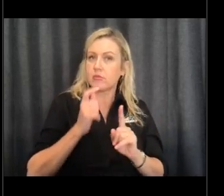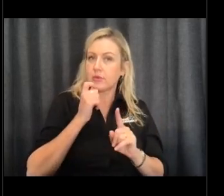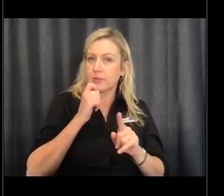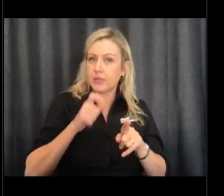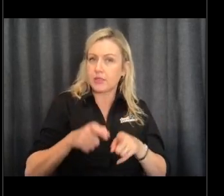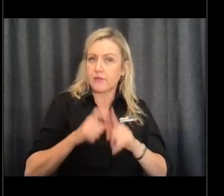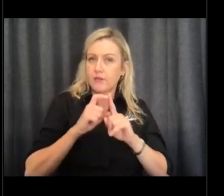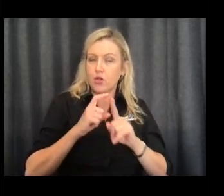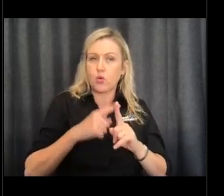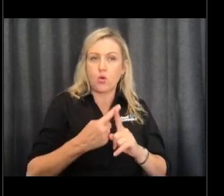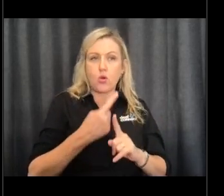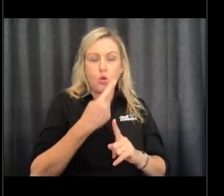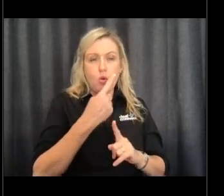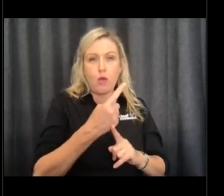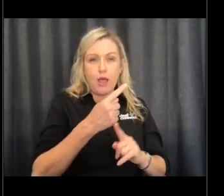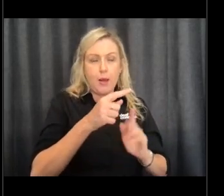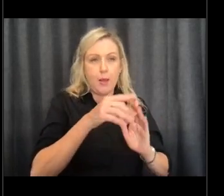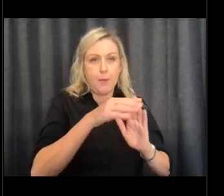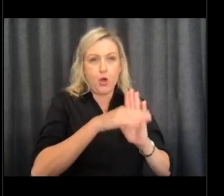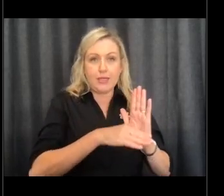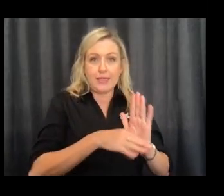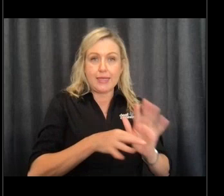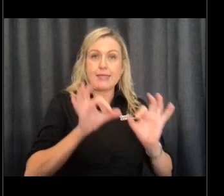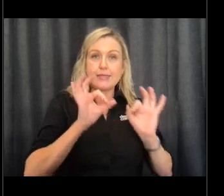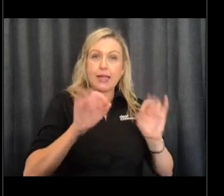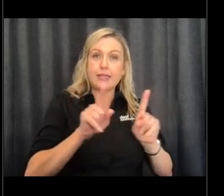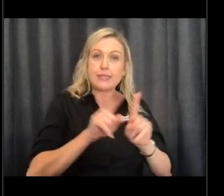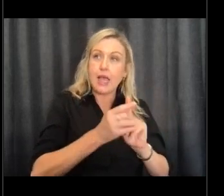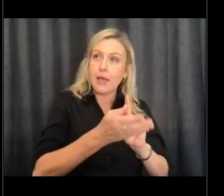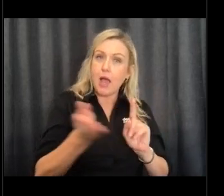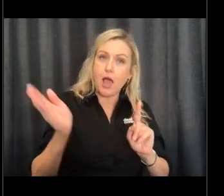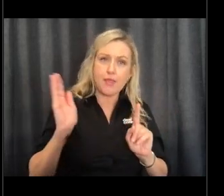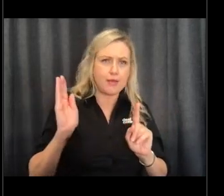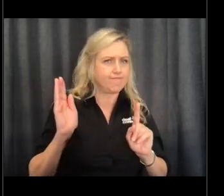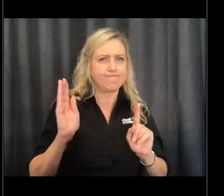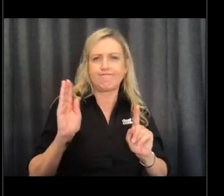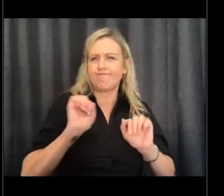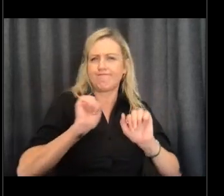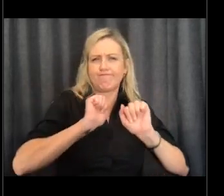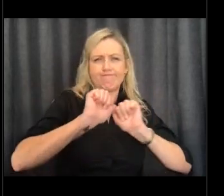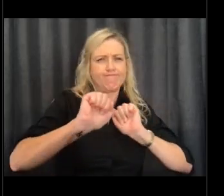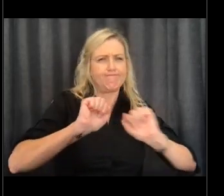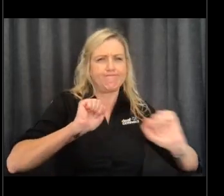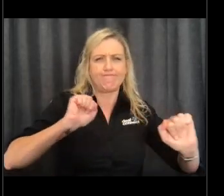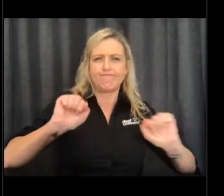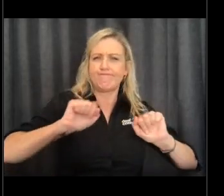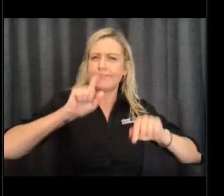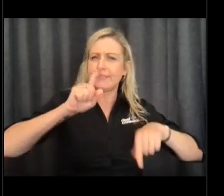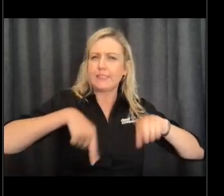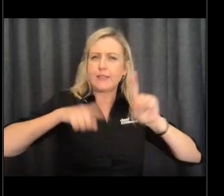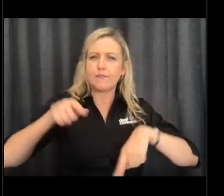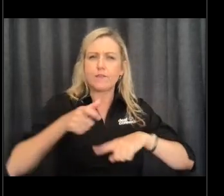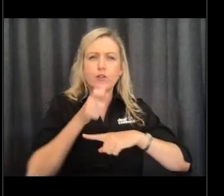insurance policy I've seen is the same as another one. There's different wording. There's different clauses.